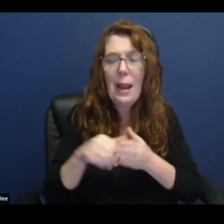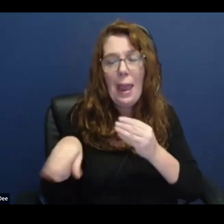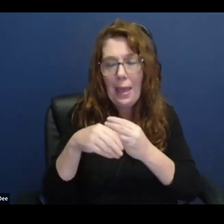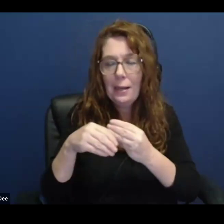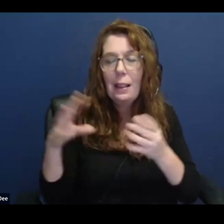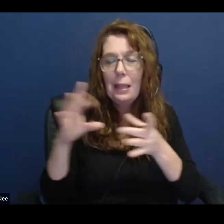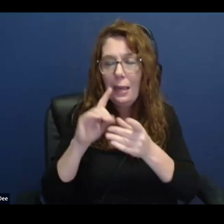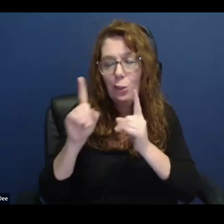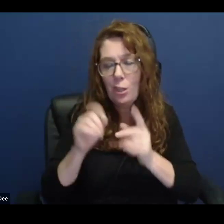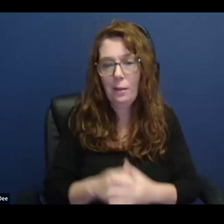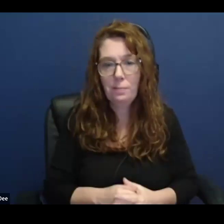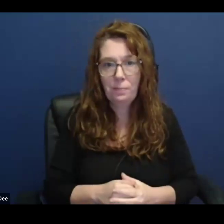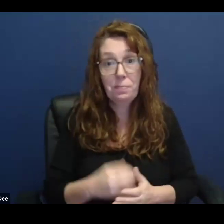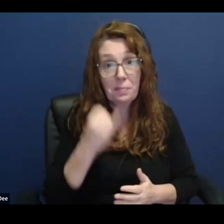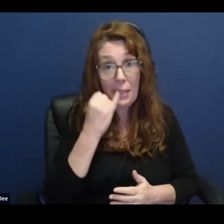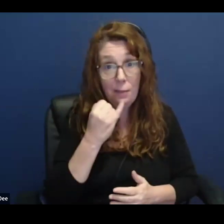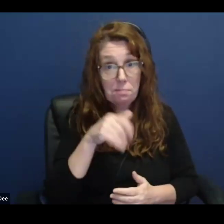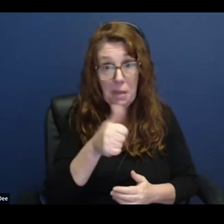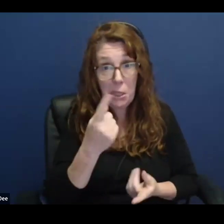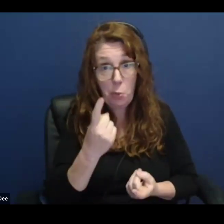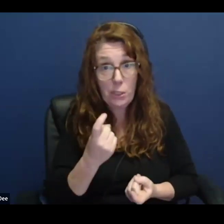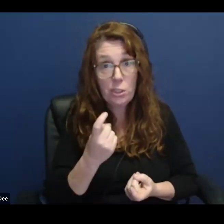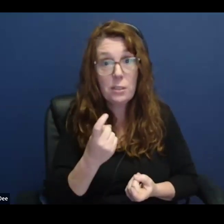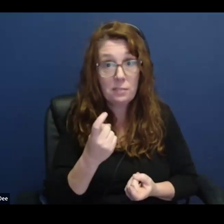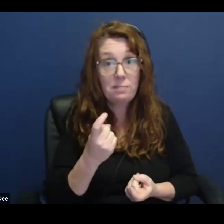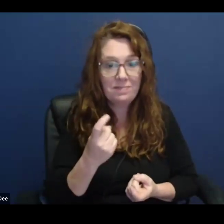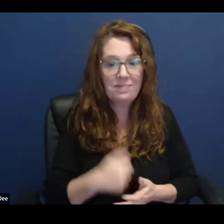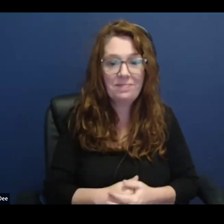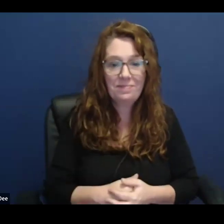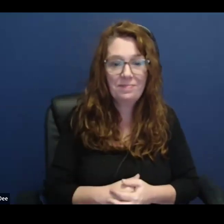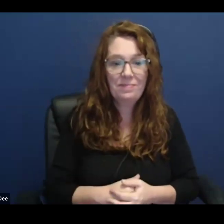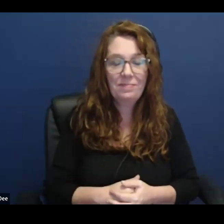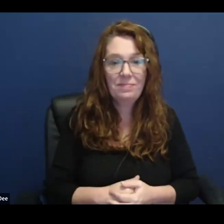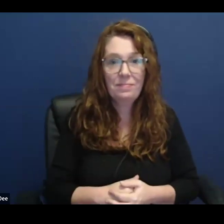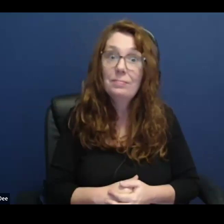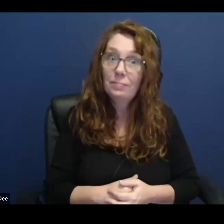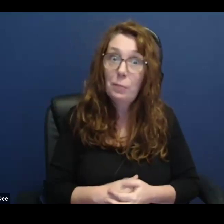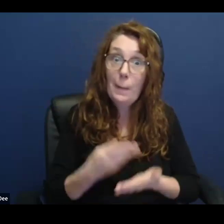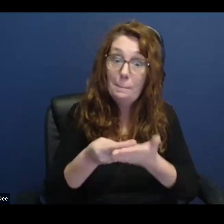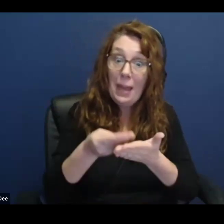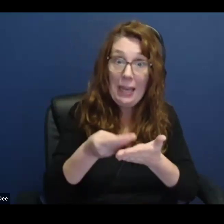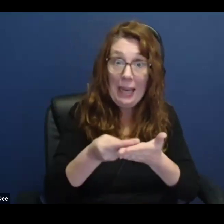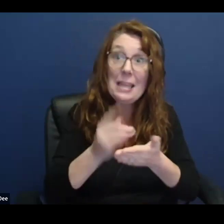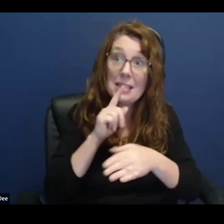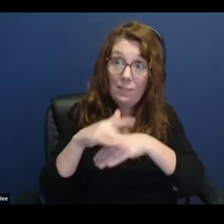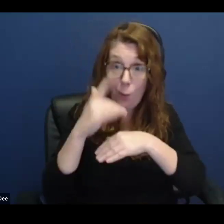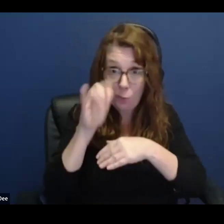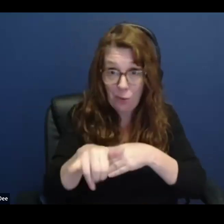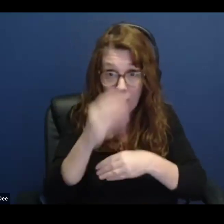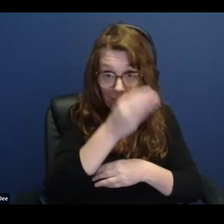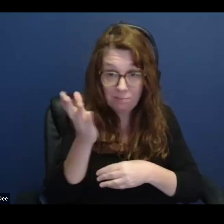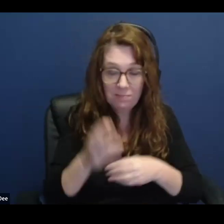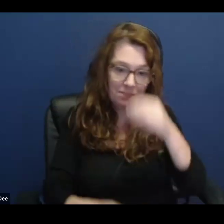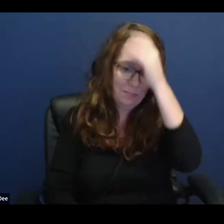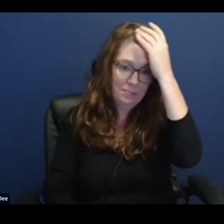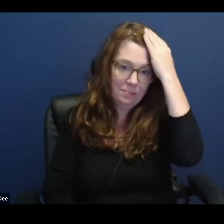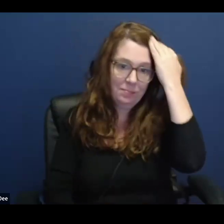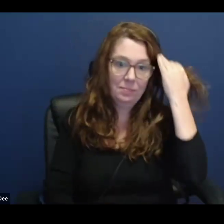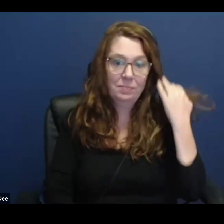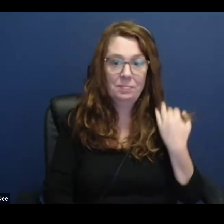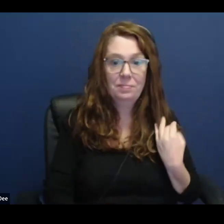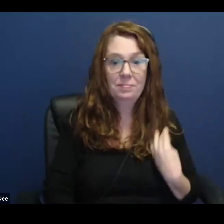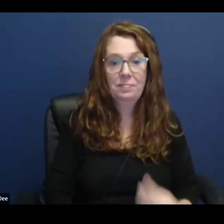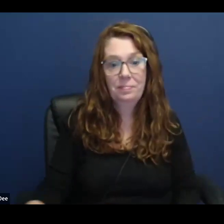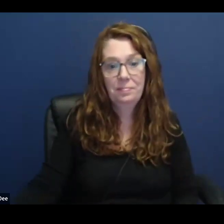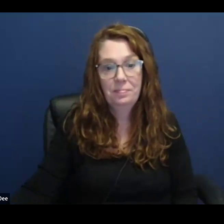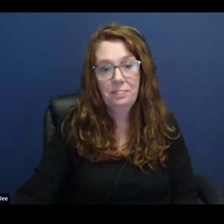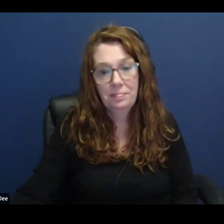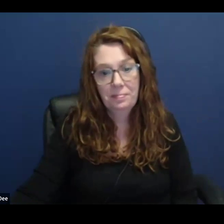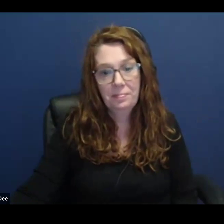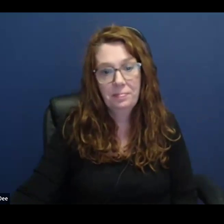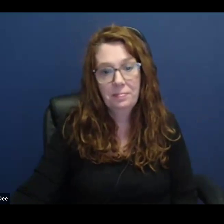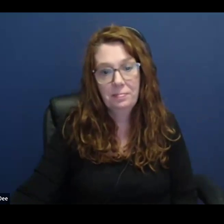chat. if you have questions about that process but again money is currently available for that.